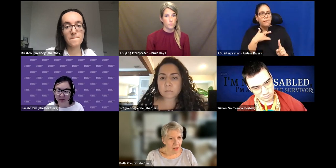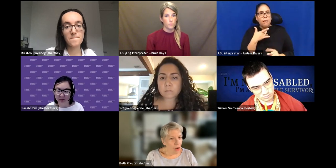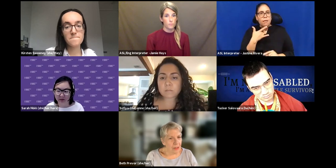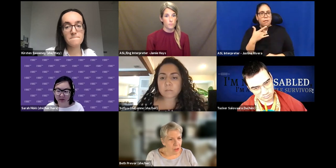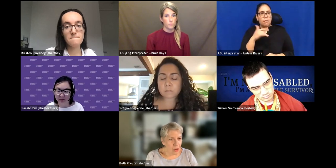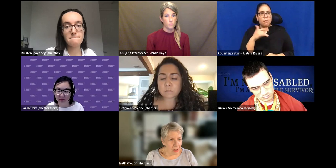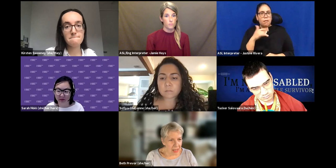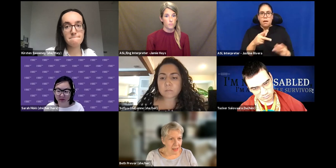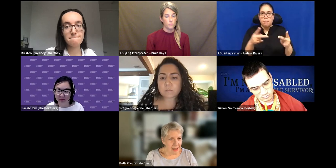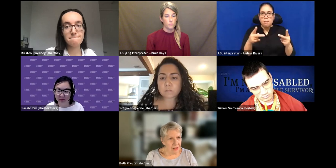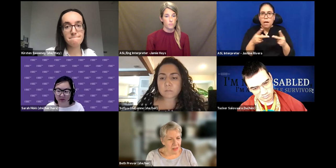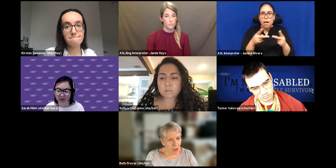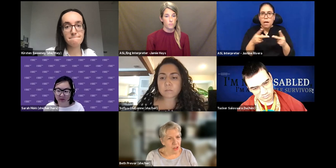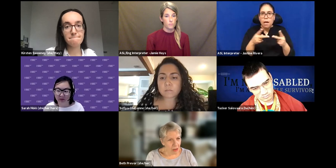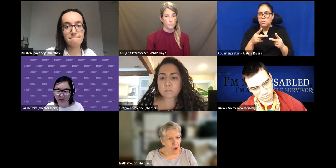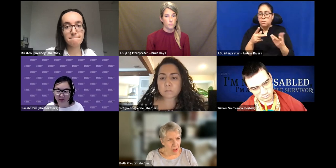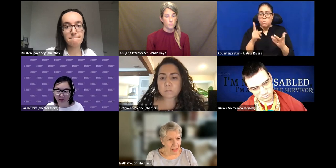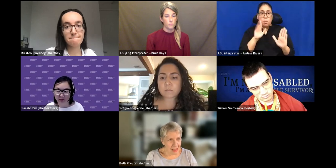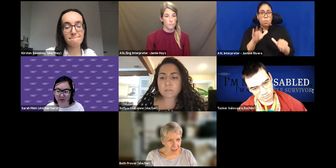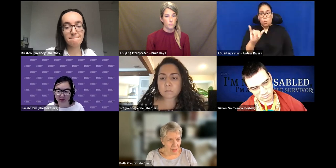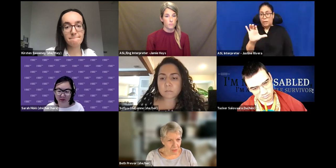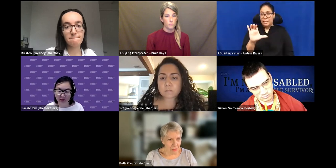hopefully, New York City can, you know, start calling itself